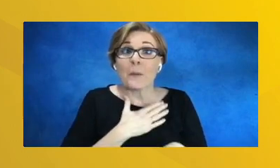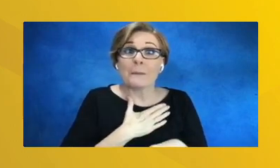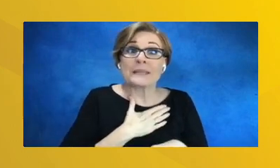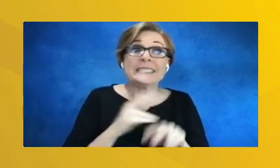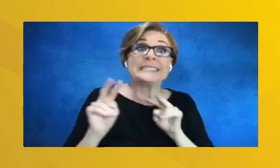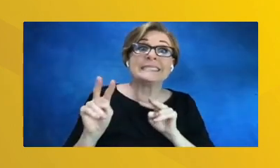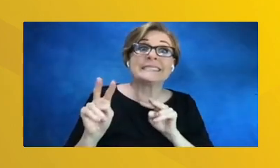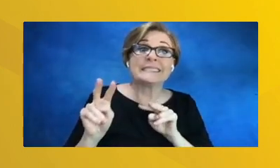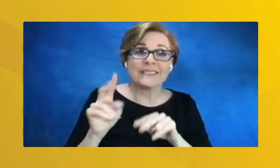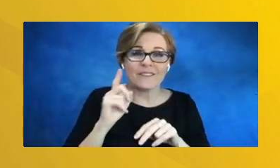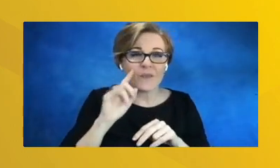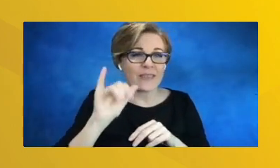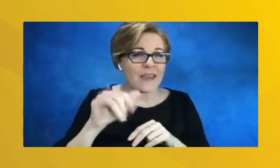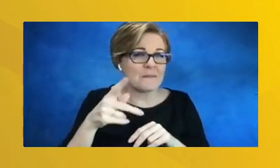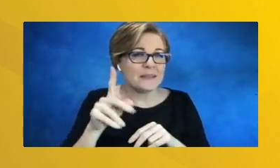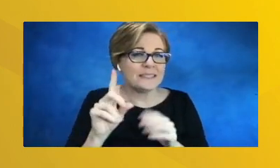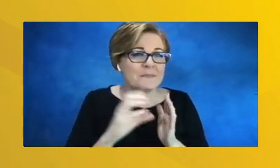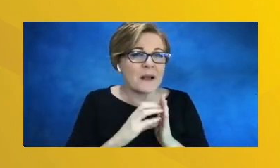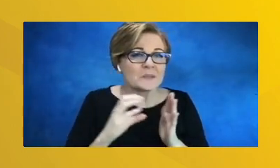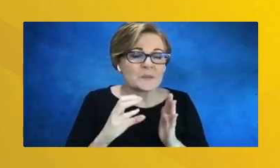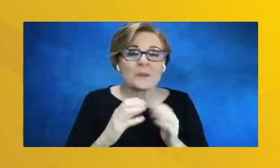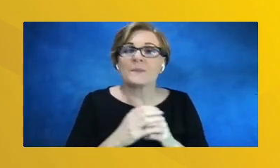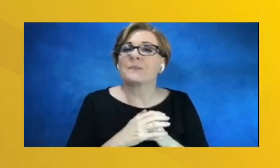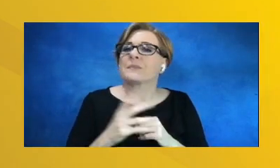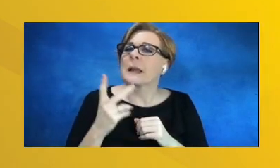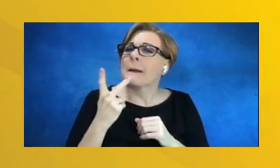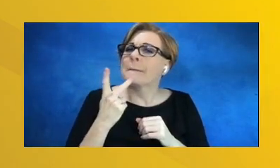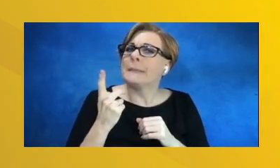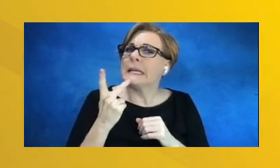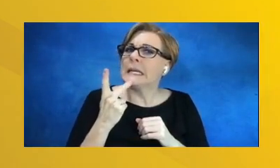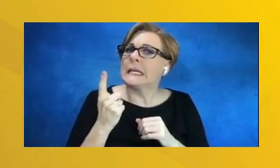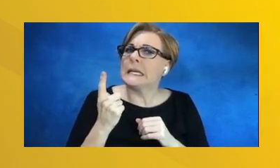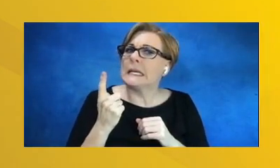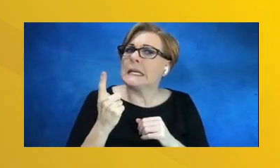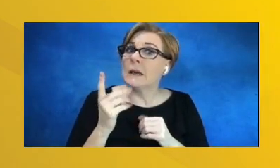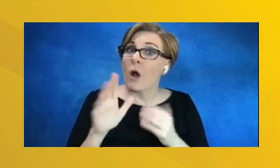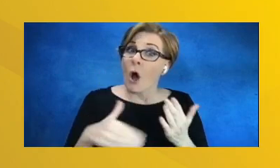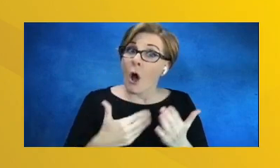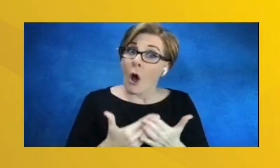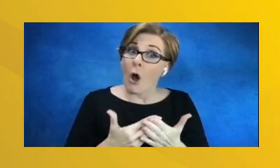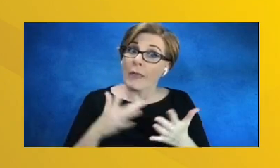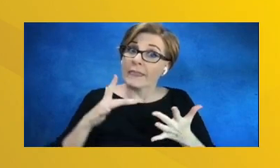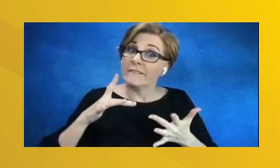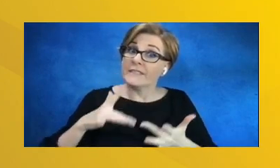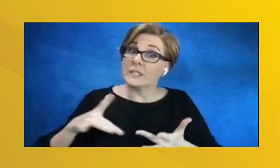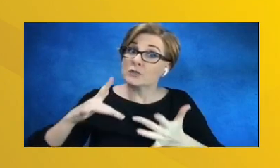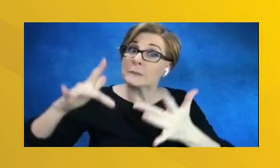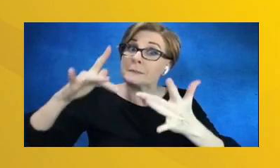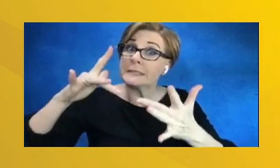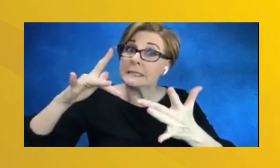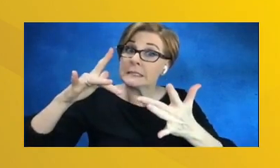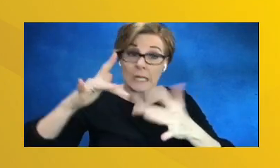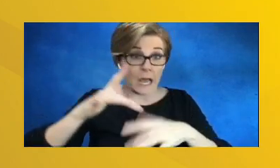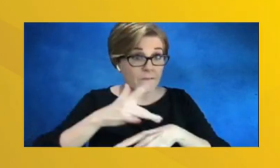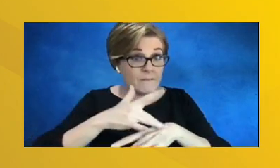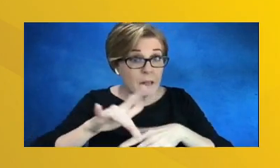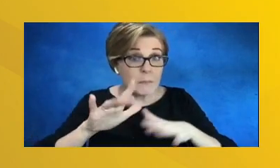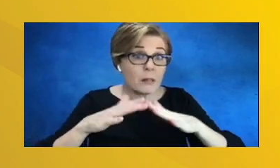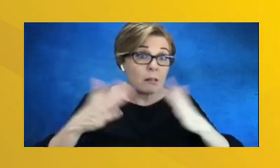And then, Pinky, are our field trips available to be registered for now already, or is that coming soon?